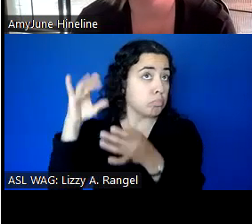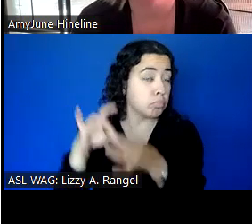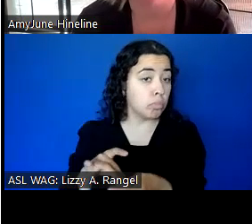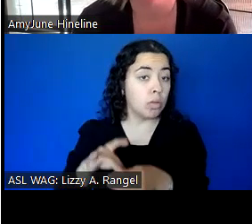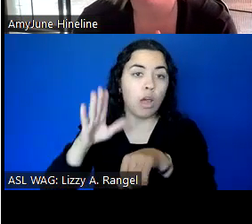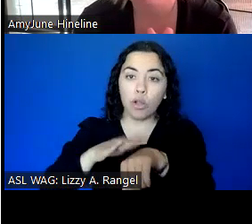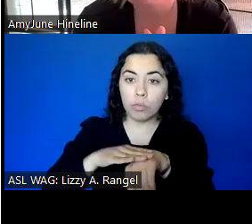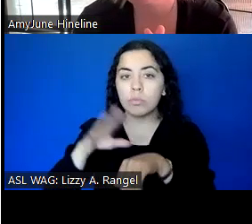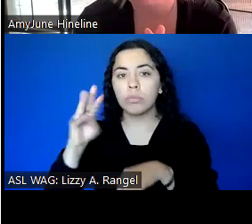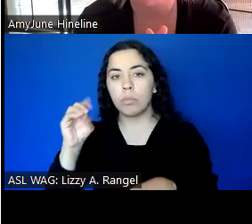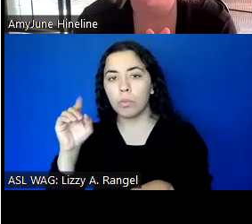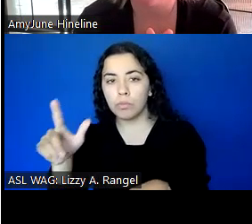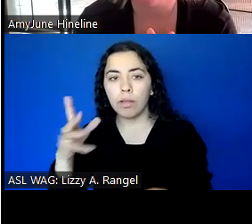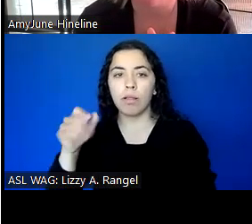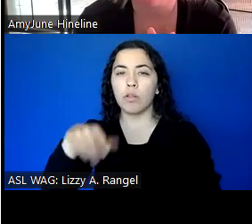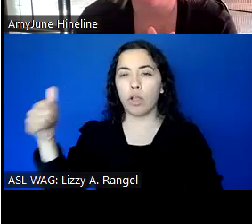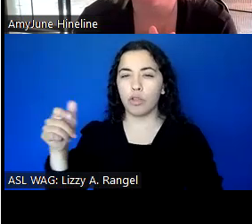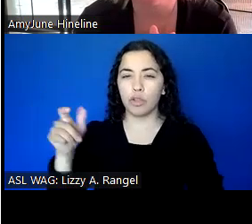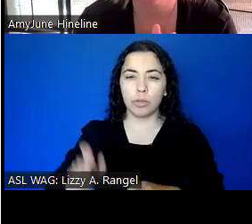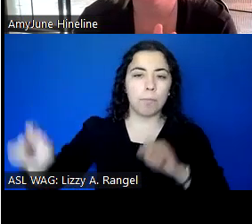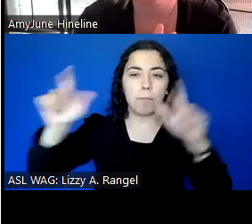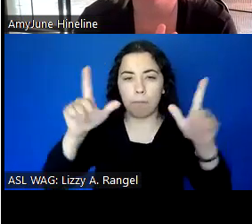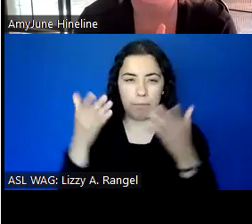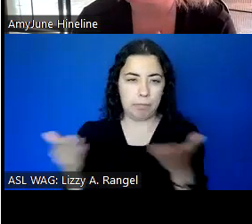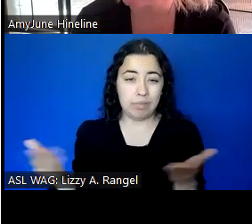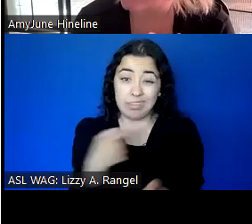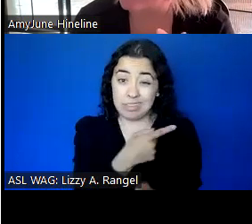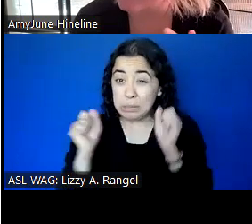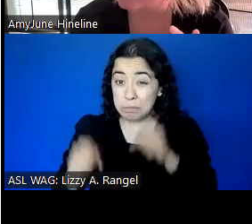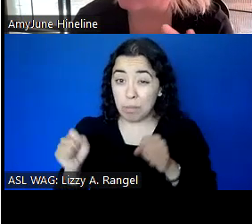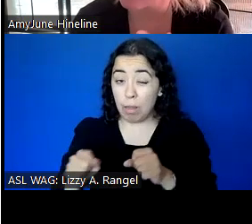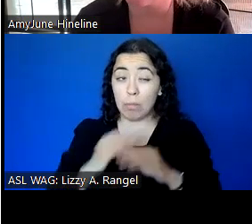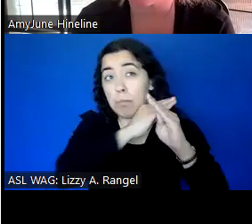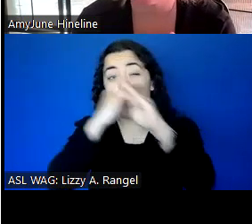those pick 16 letters or 16 characters, and they are all mixed letters and